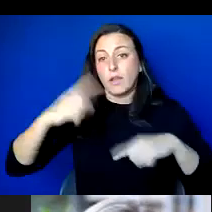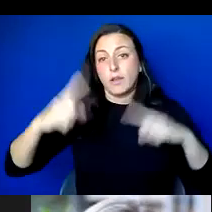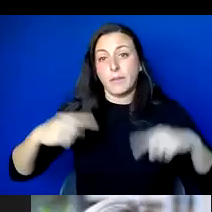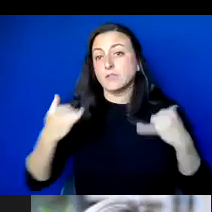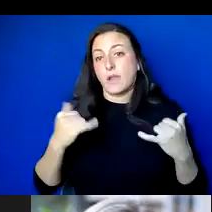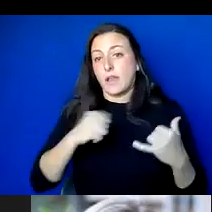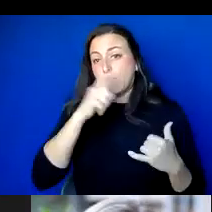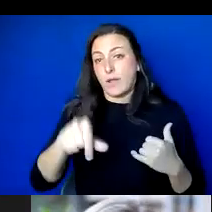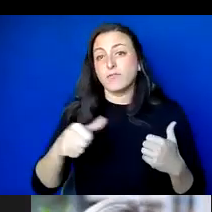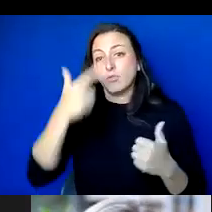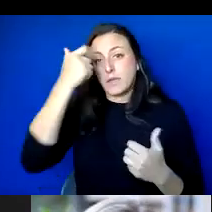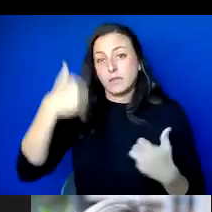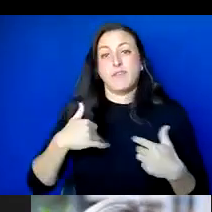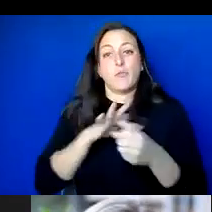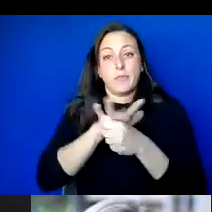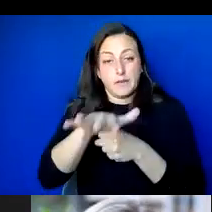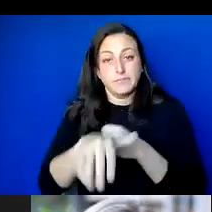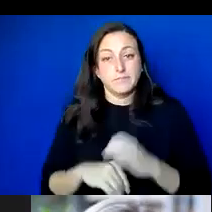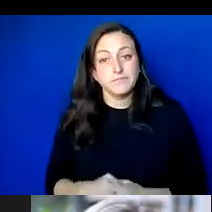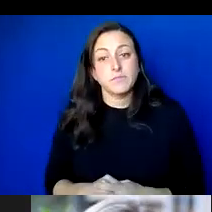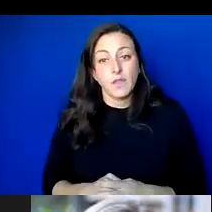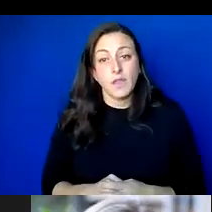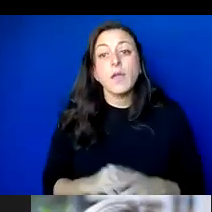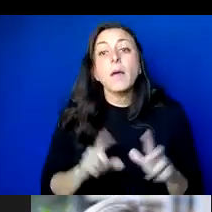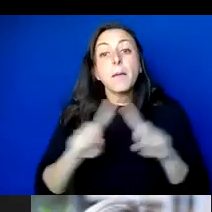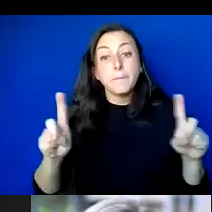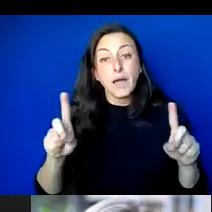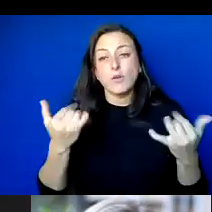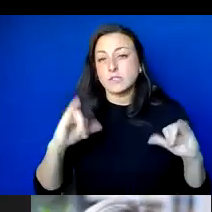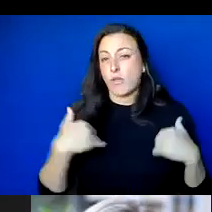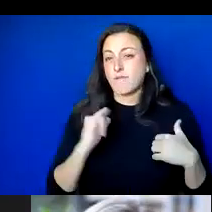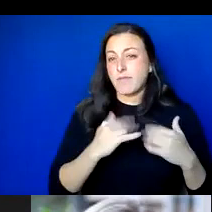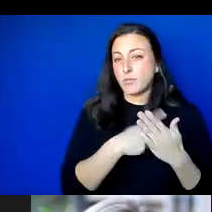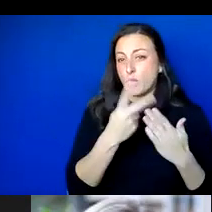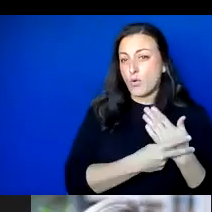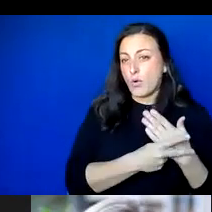That structure exists however so that if something did change in the future, we could use such a